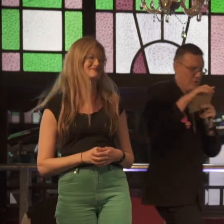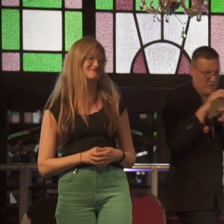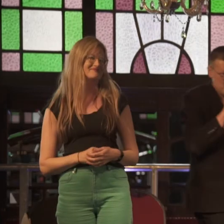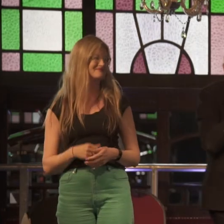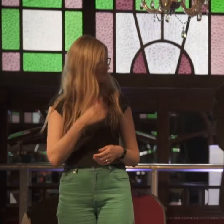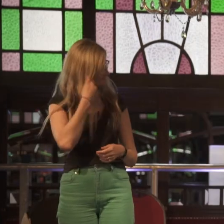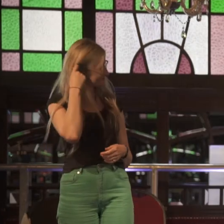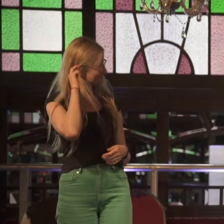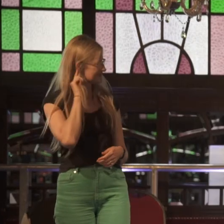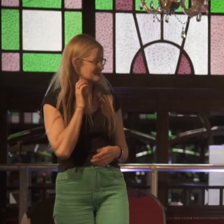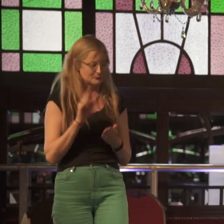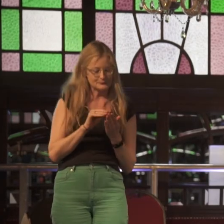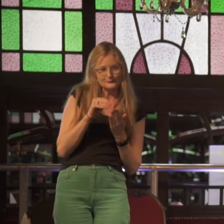There we go. Just opening up the thing.